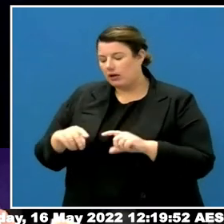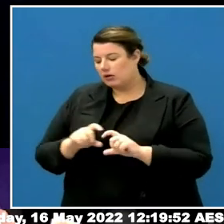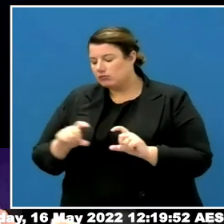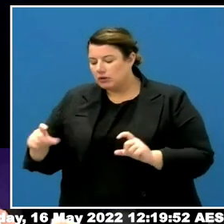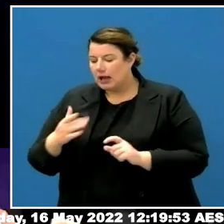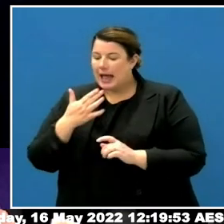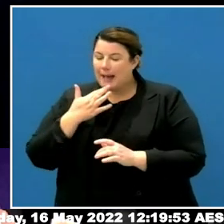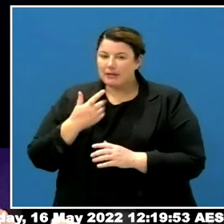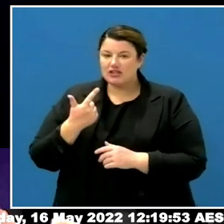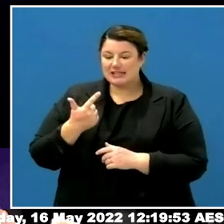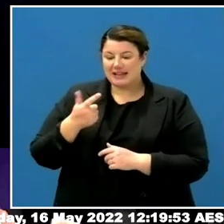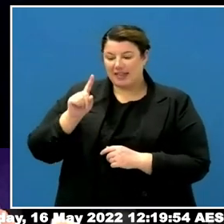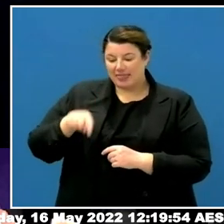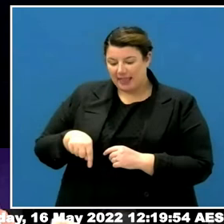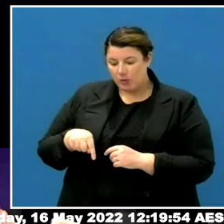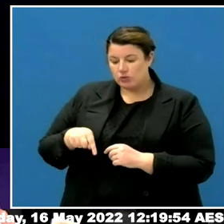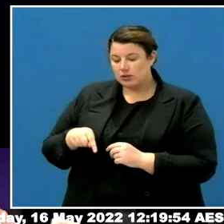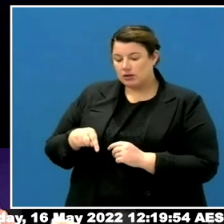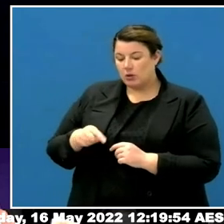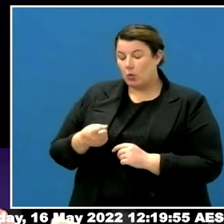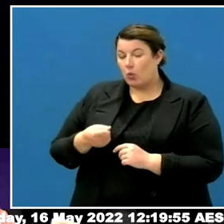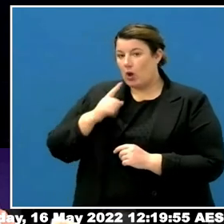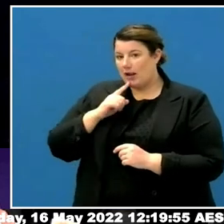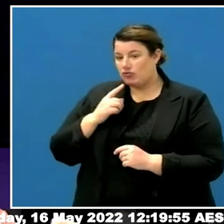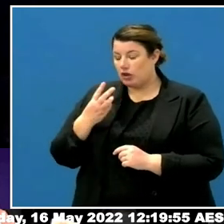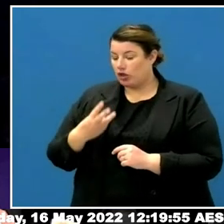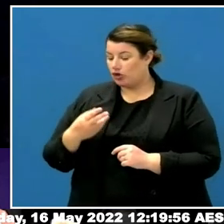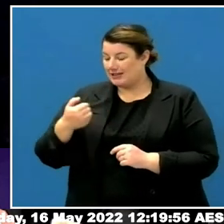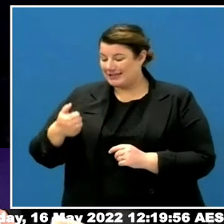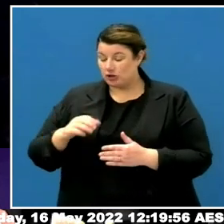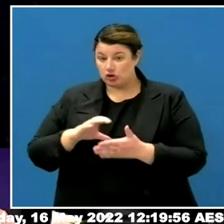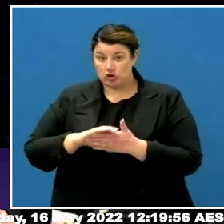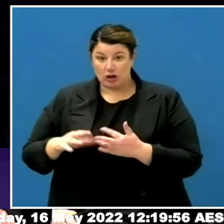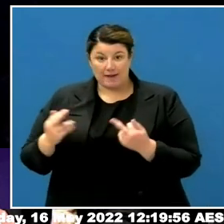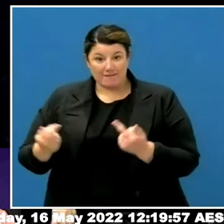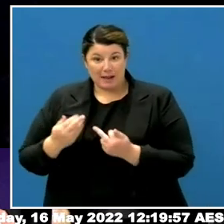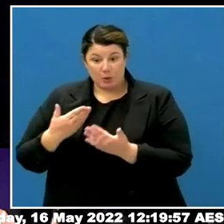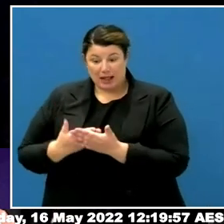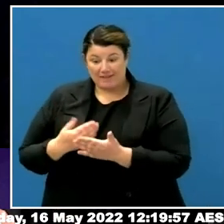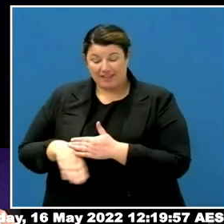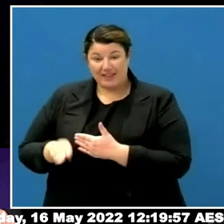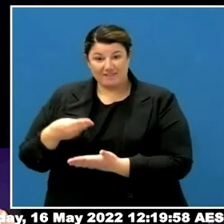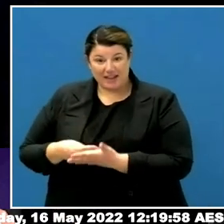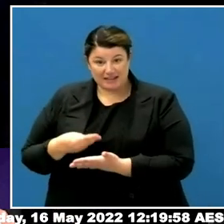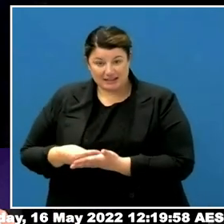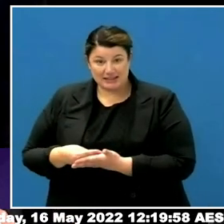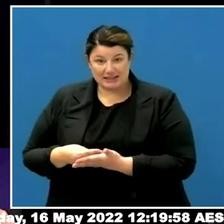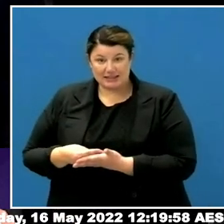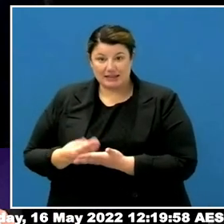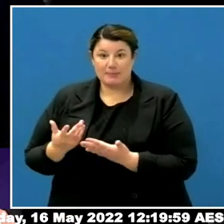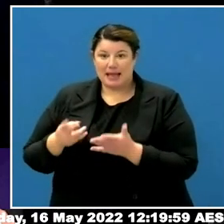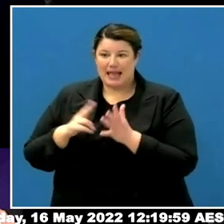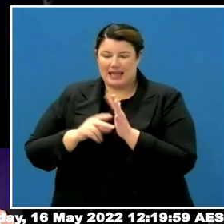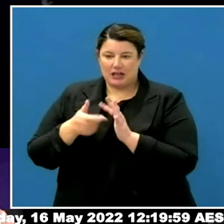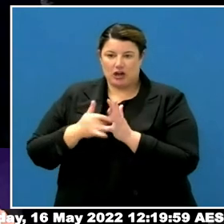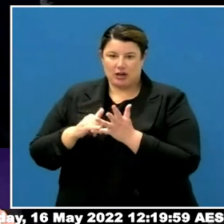"Jason had 7,136 available, although NDIS may have already applied the discount factor."